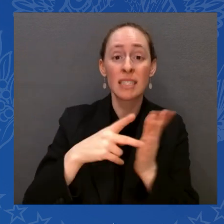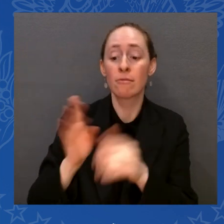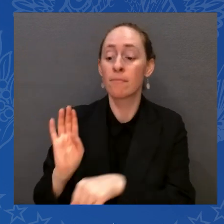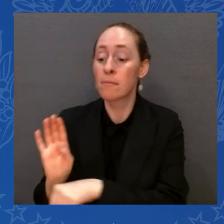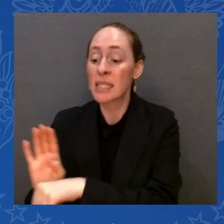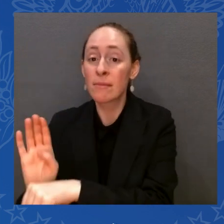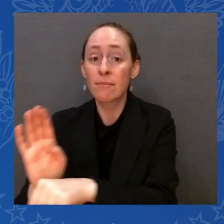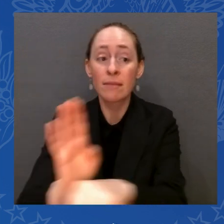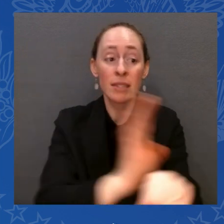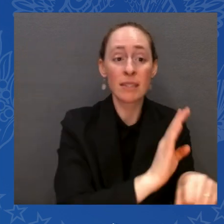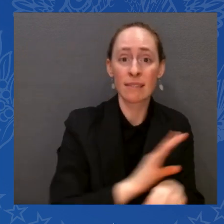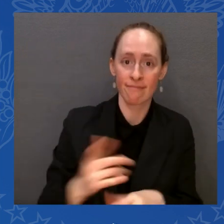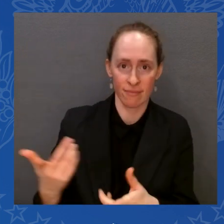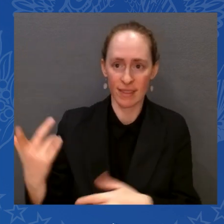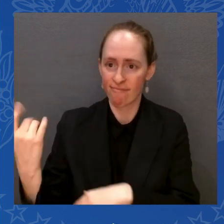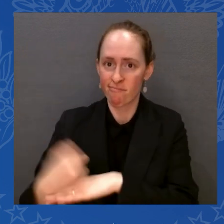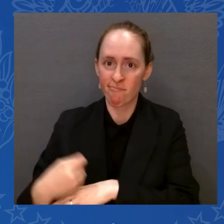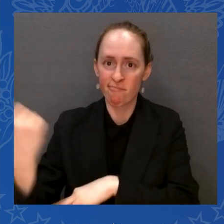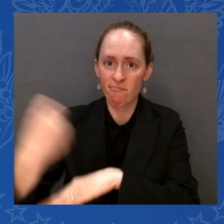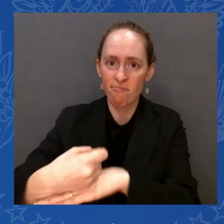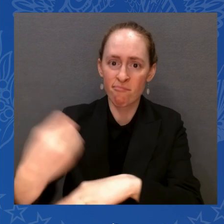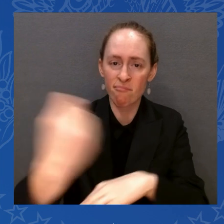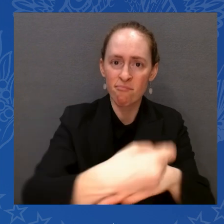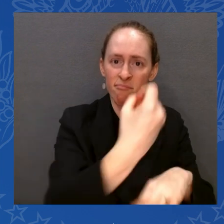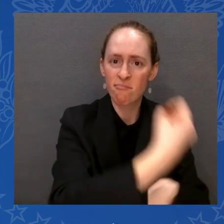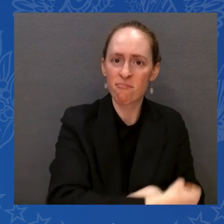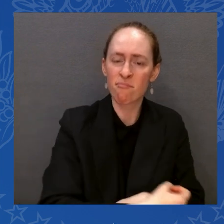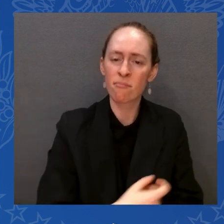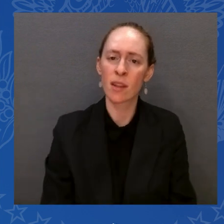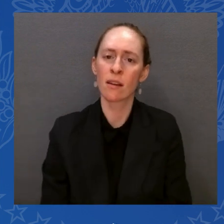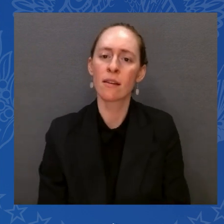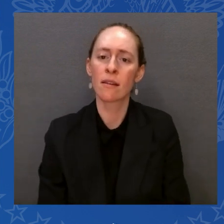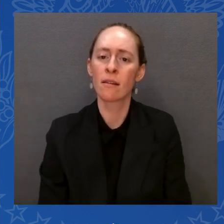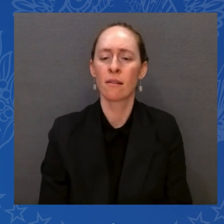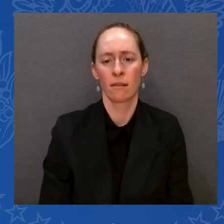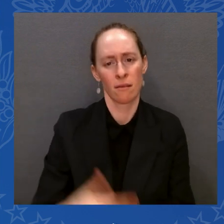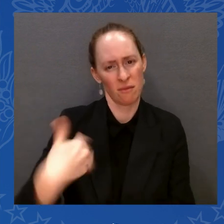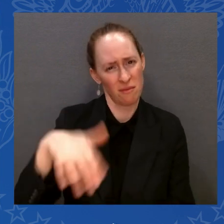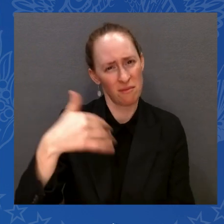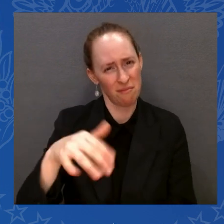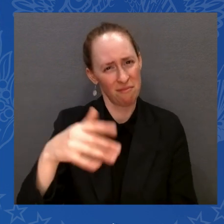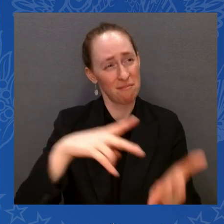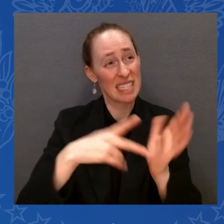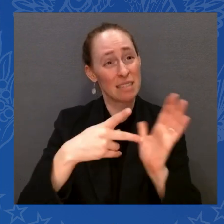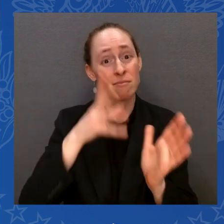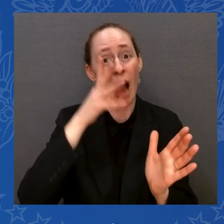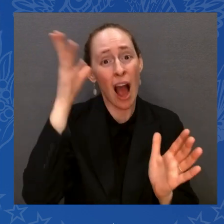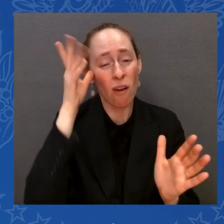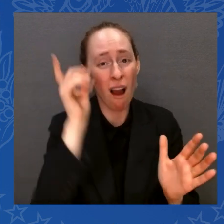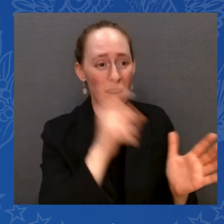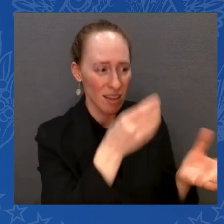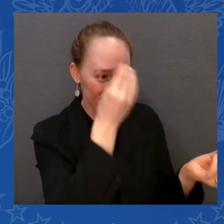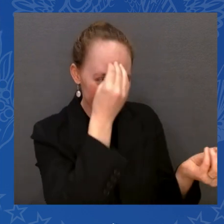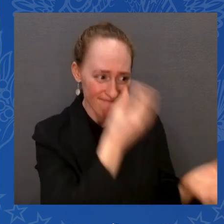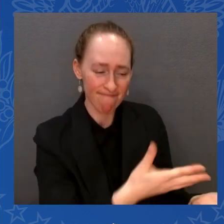had to have that conversation with their kids: "Honey, I just lost my job. We got to move, honey.